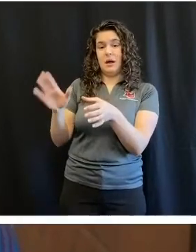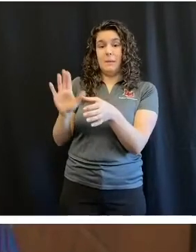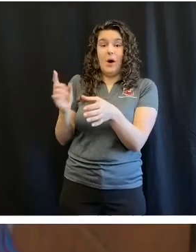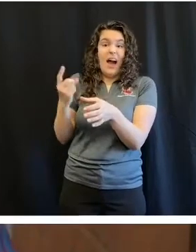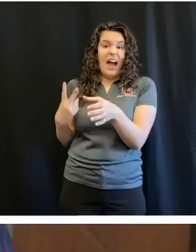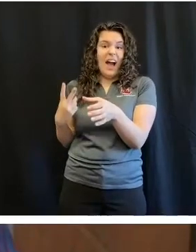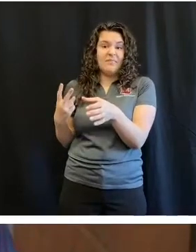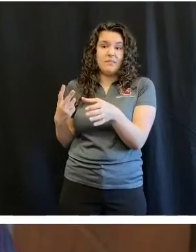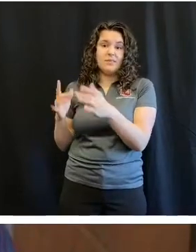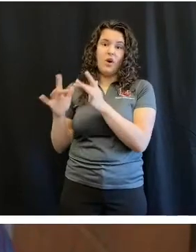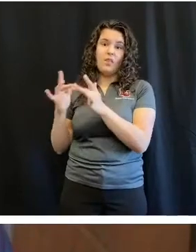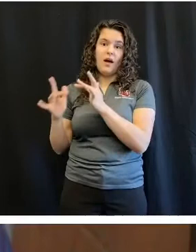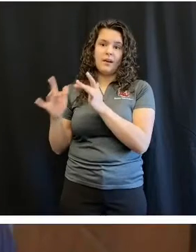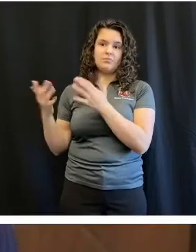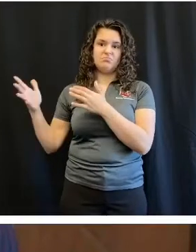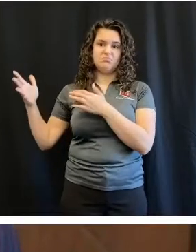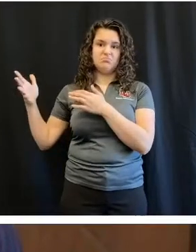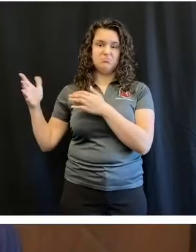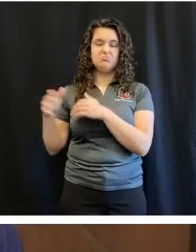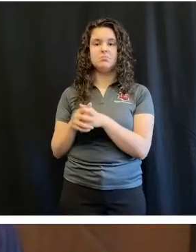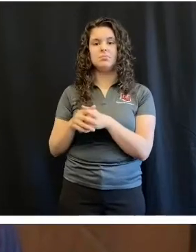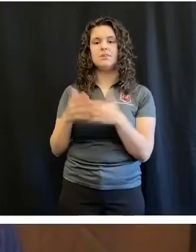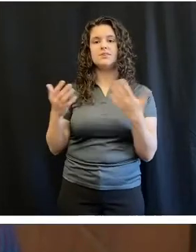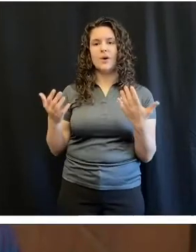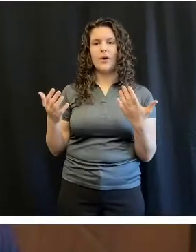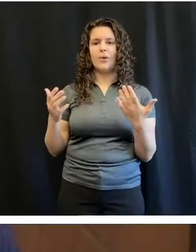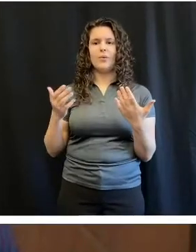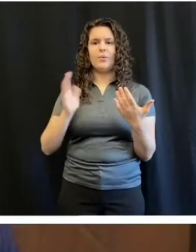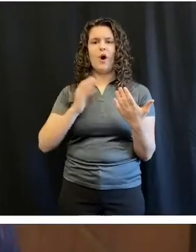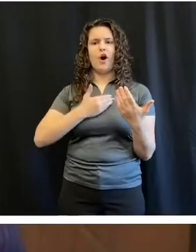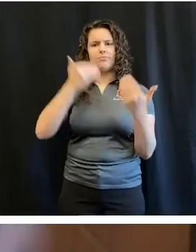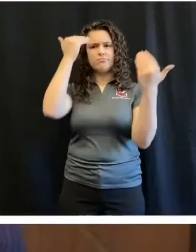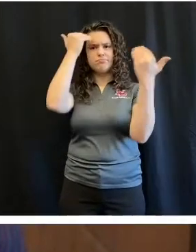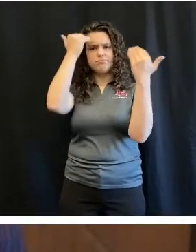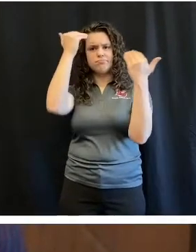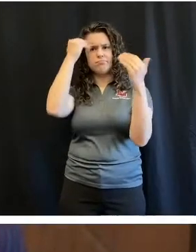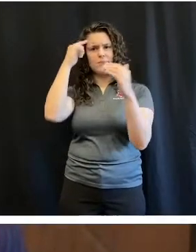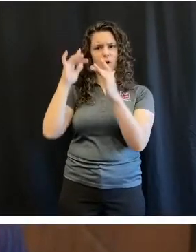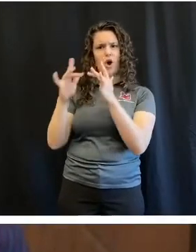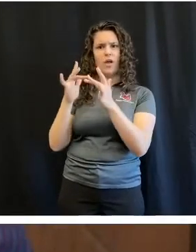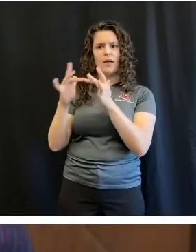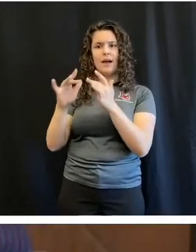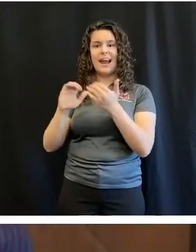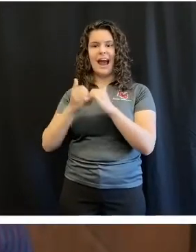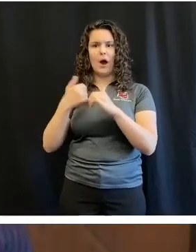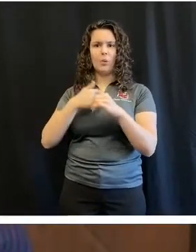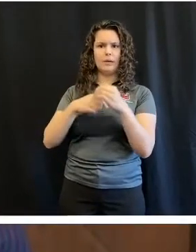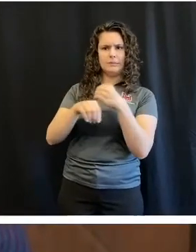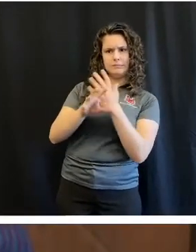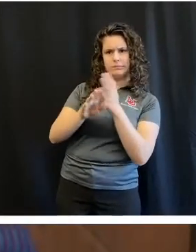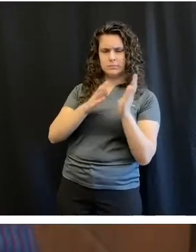So, our competency in this space, both in terms of the production side, preparation of curriculum,